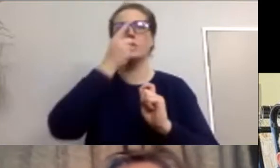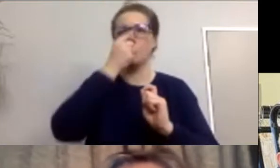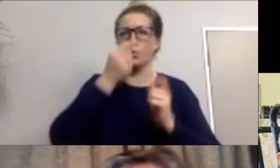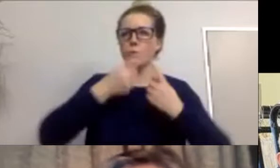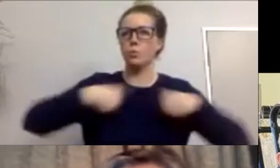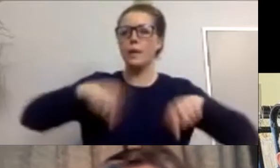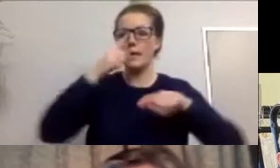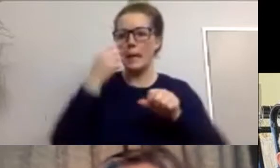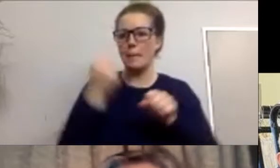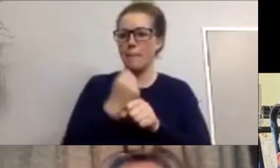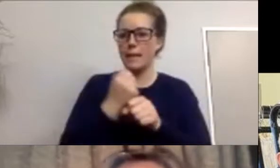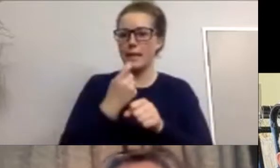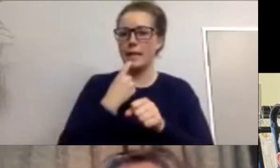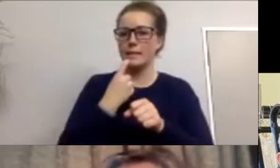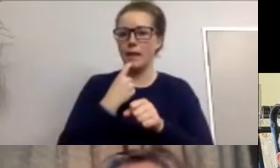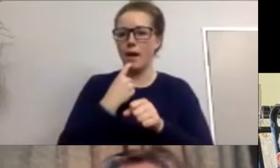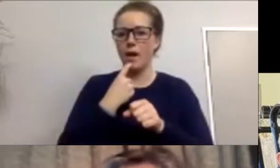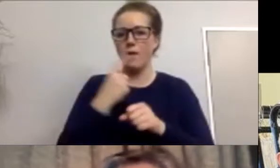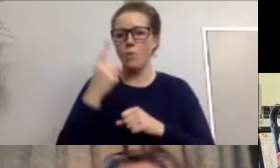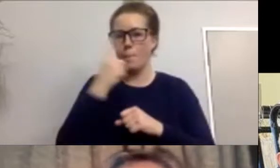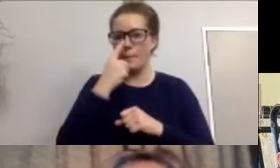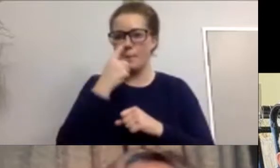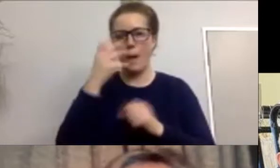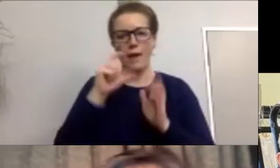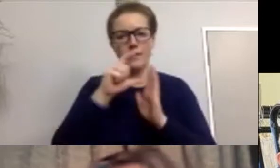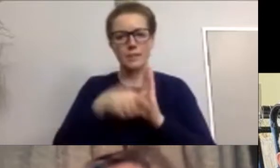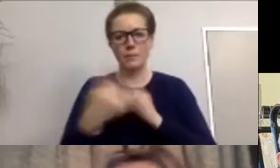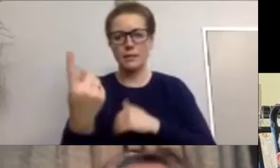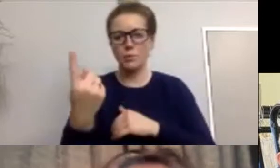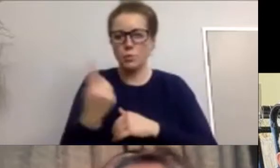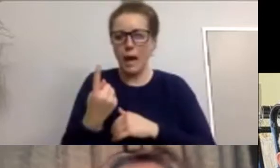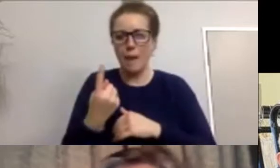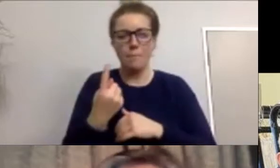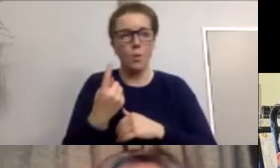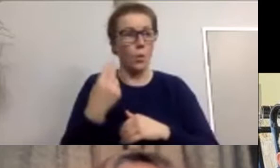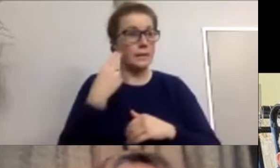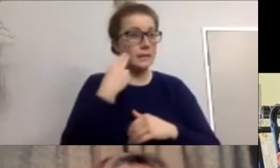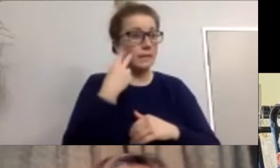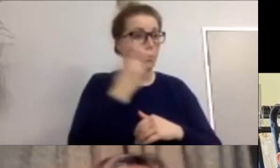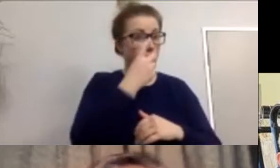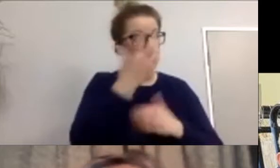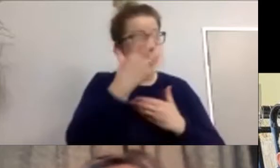it easier for people with disability or who are blind to participate? So the